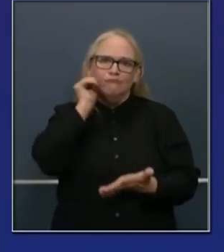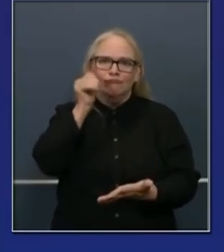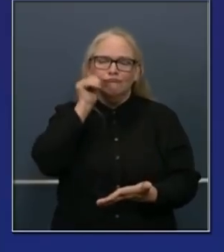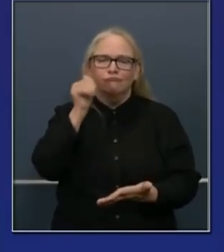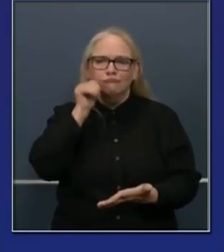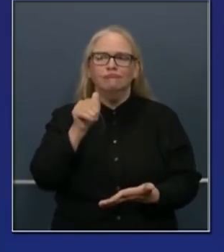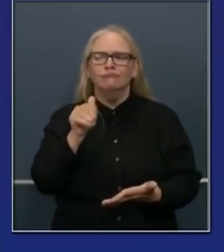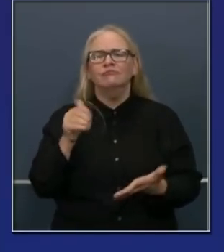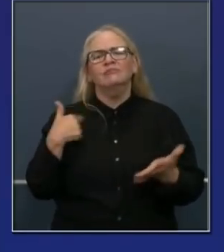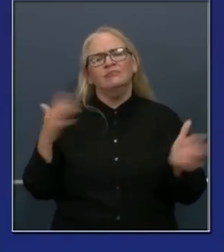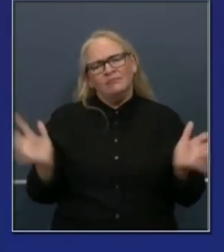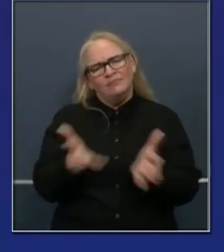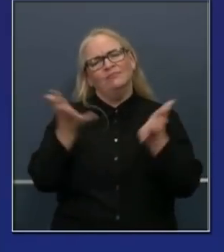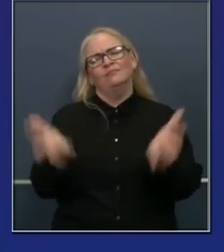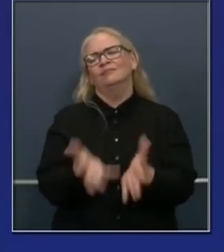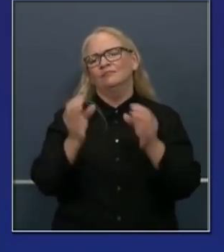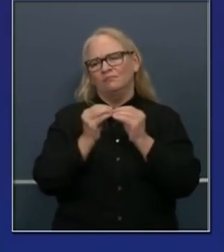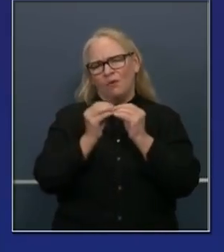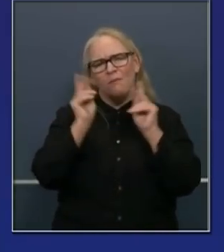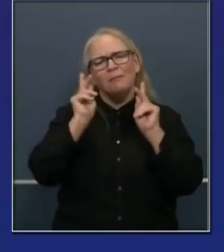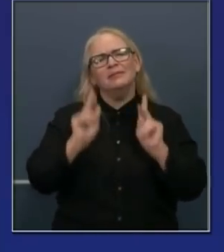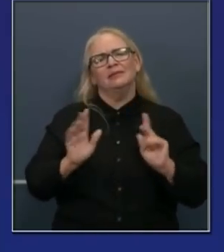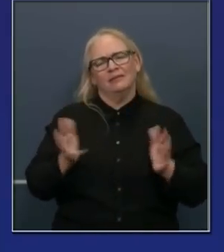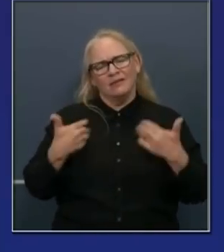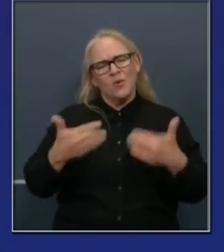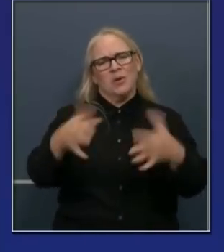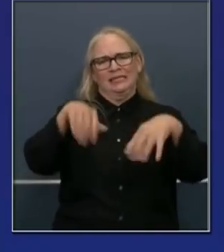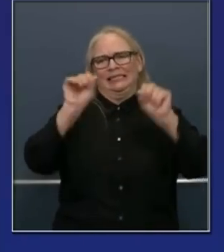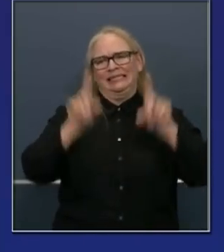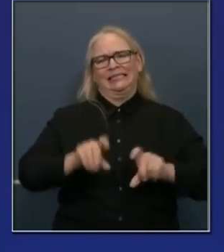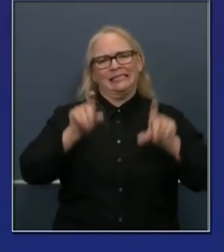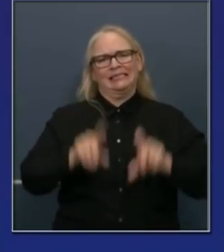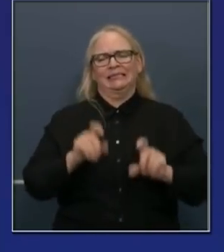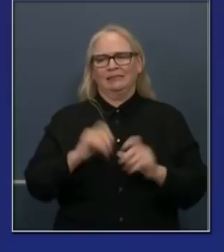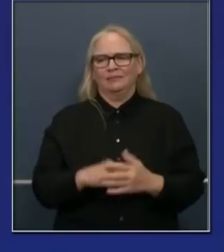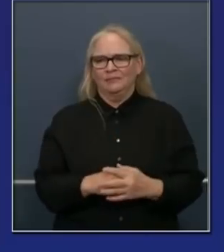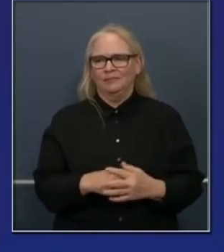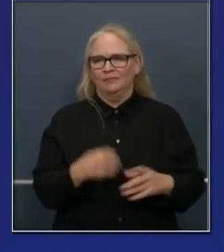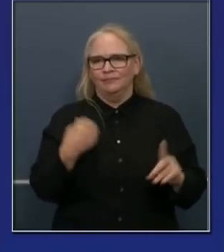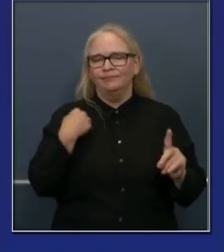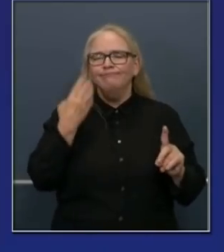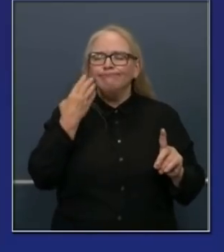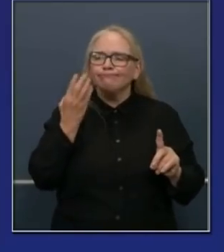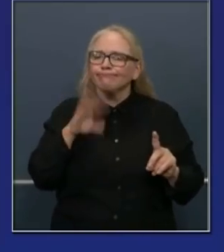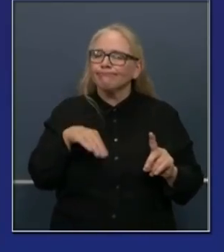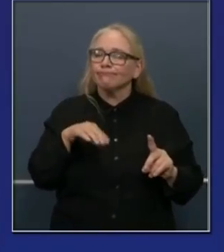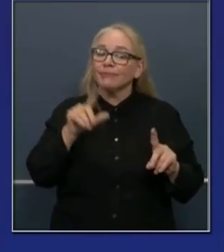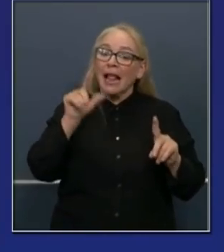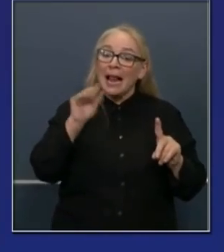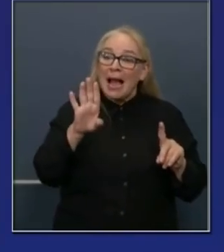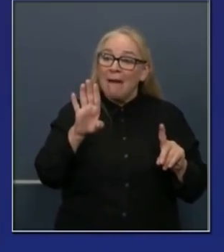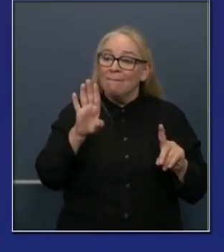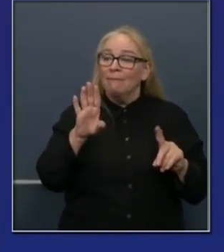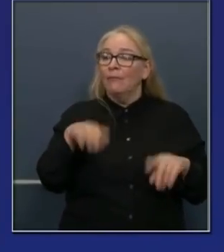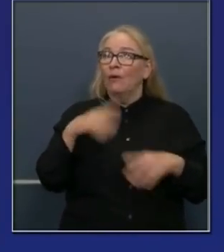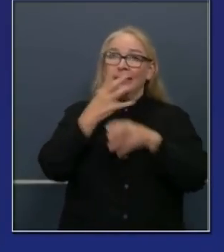AGO, 100 OR SO DAYS AGO WE'RE AVERAGING 2,000 TESTS A DAY AND NOW 124,000 TESTS A DAY.